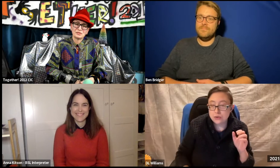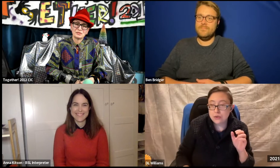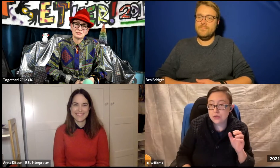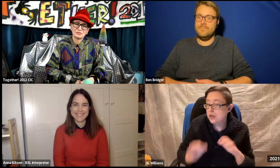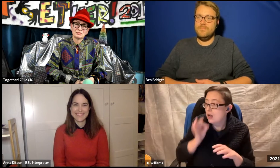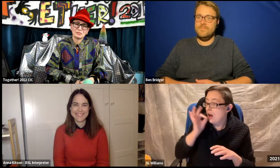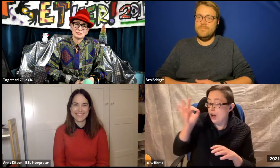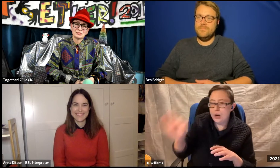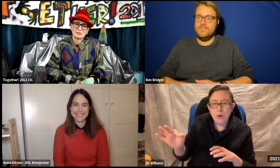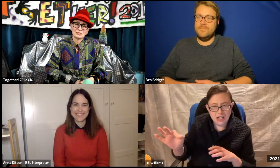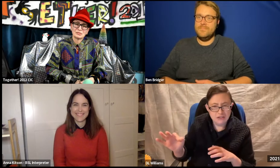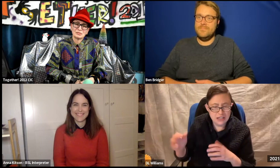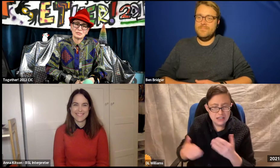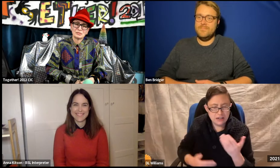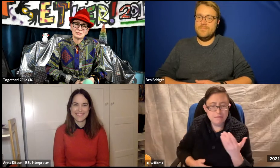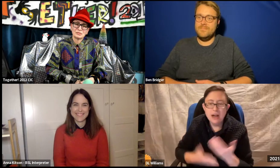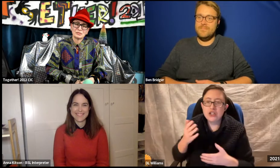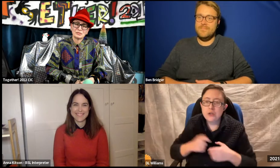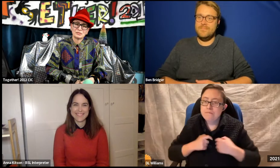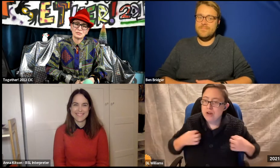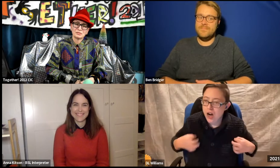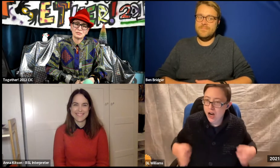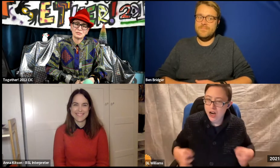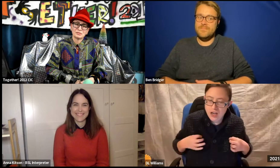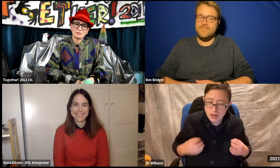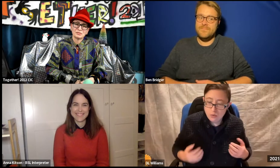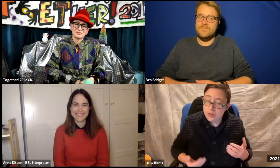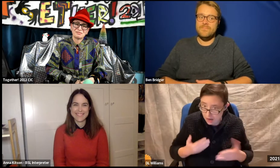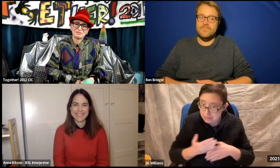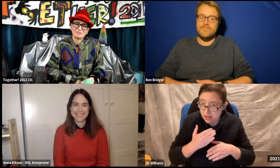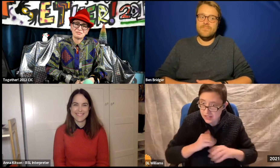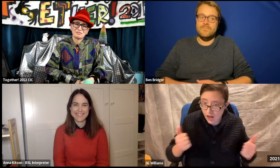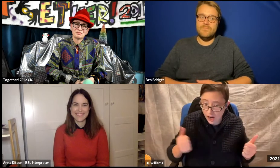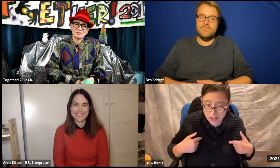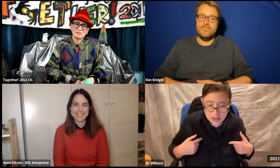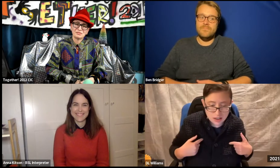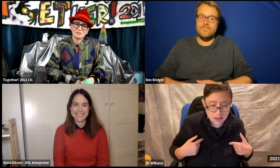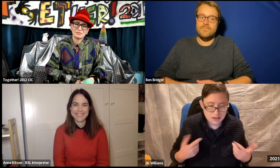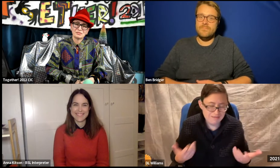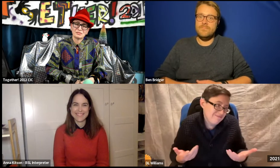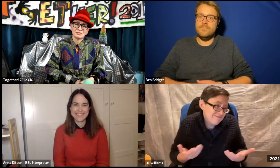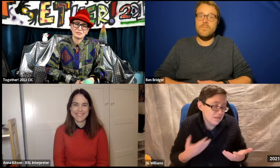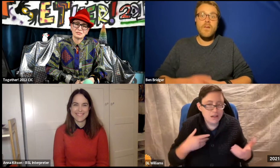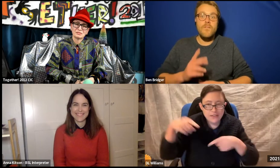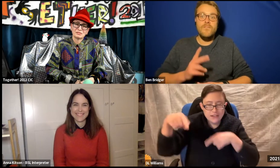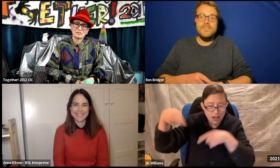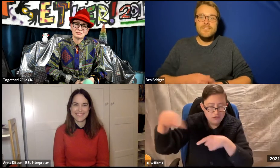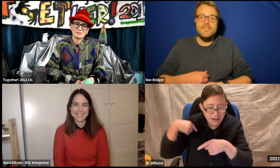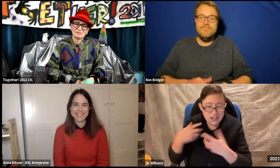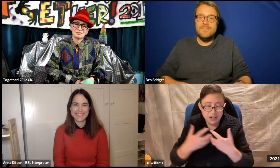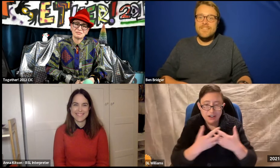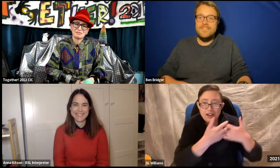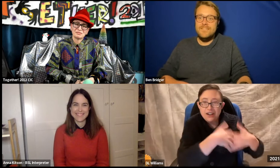I queried if my new bra was up to the task.